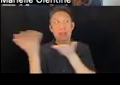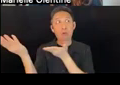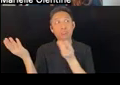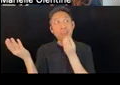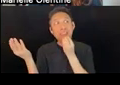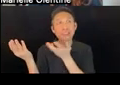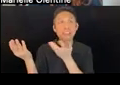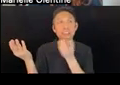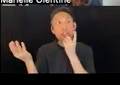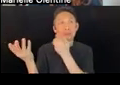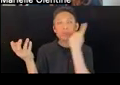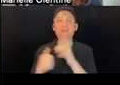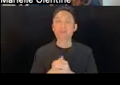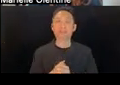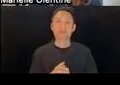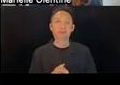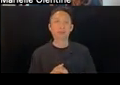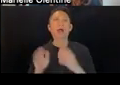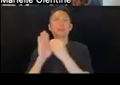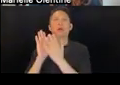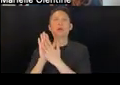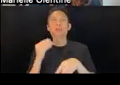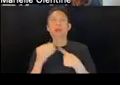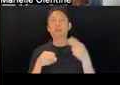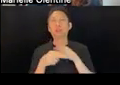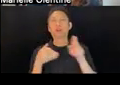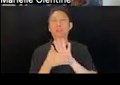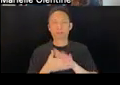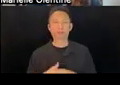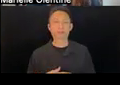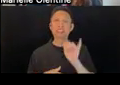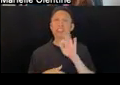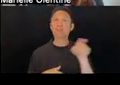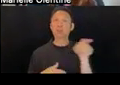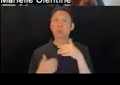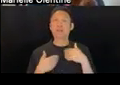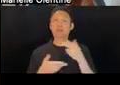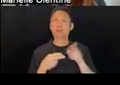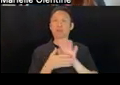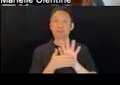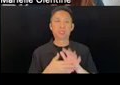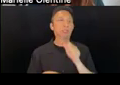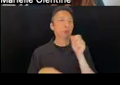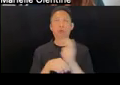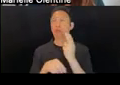presenter and I have seen like entire structures change. I have seen a film that was like